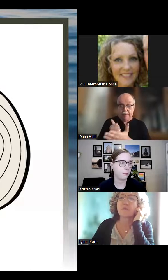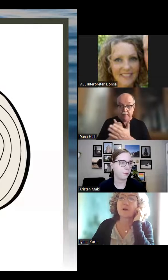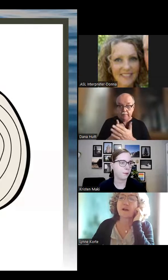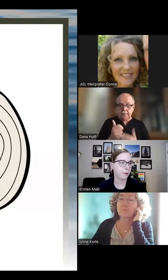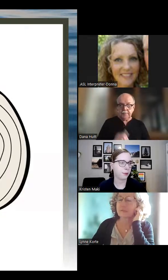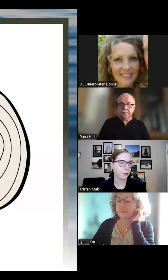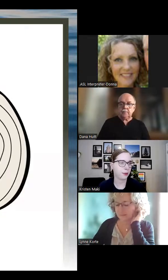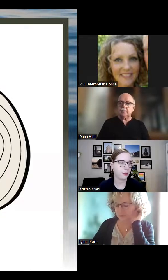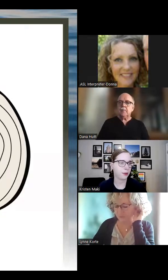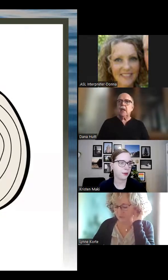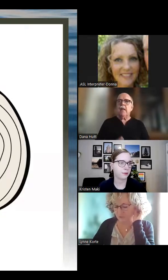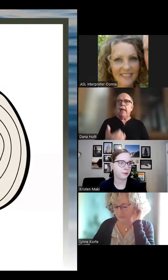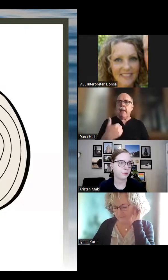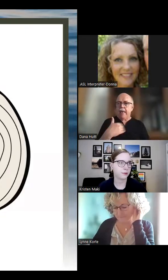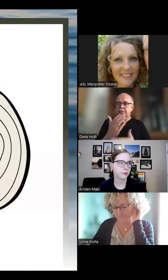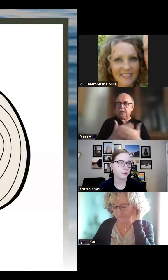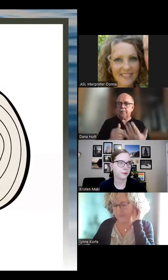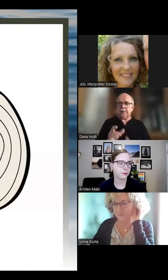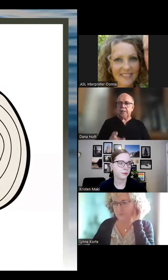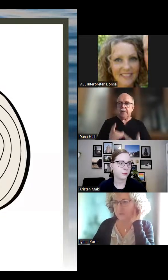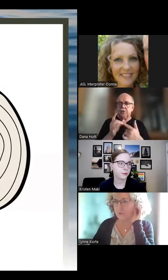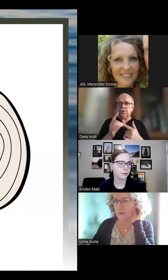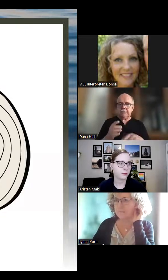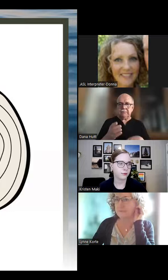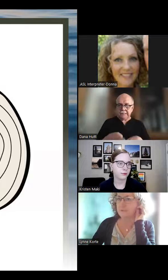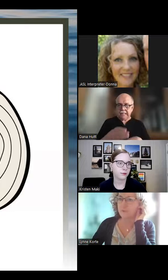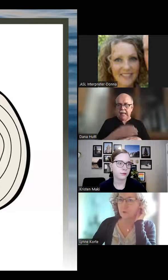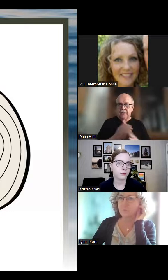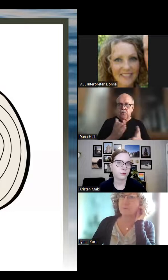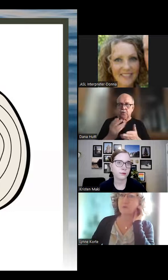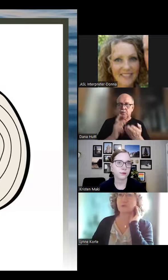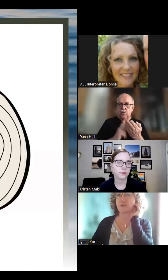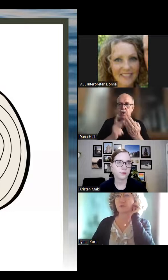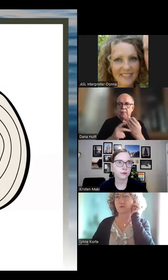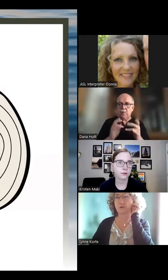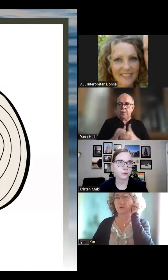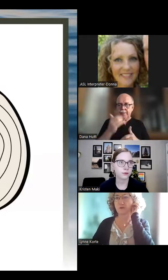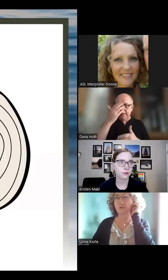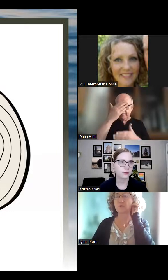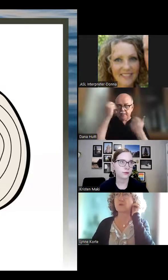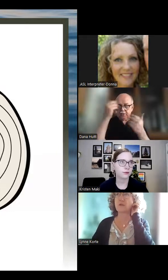our mailing list to be notified when that information becomes available